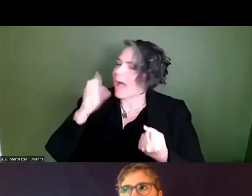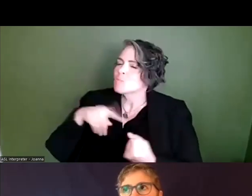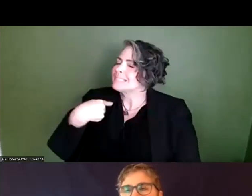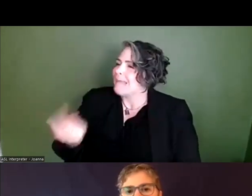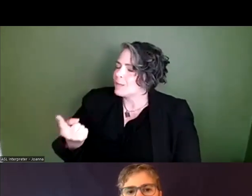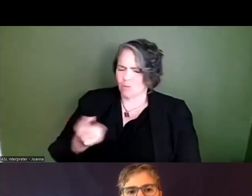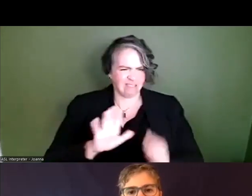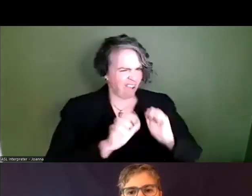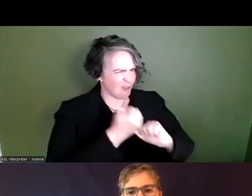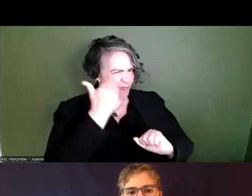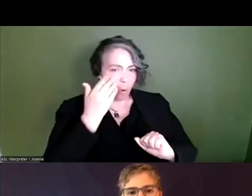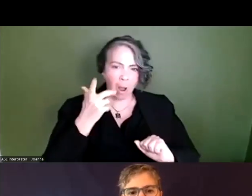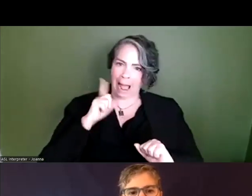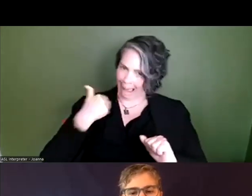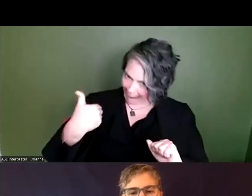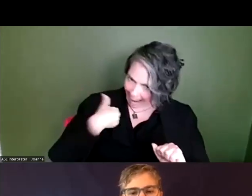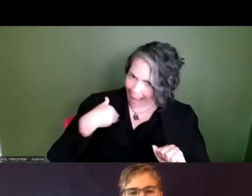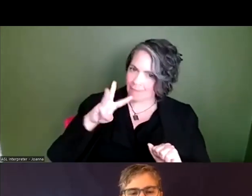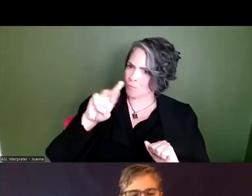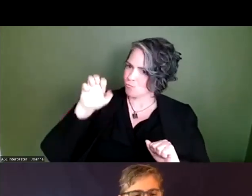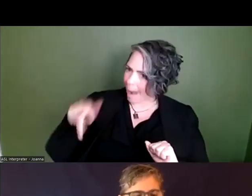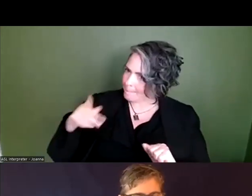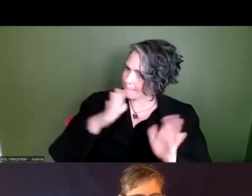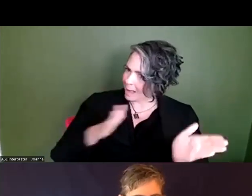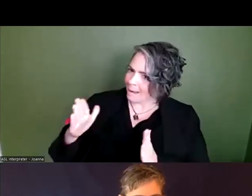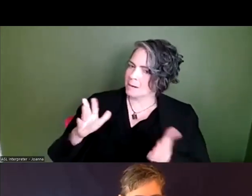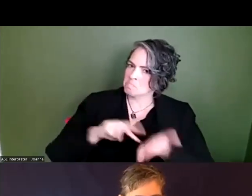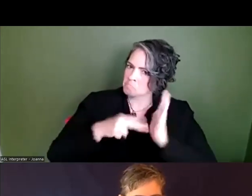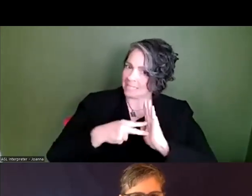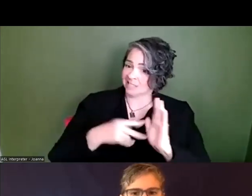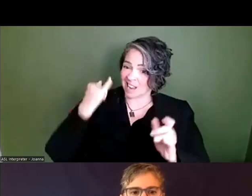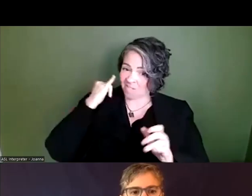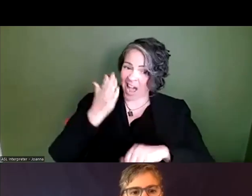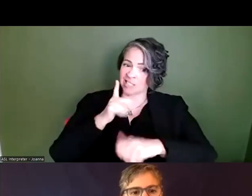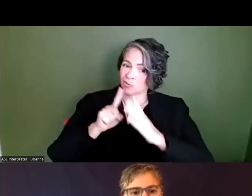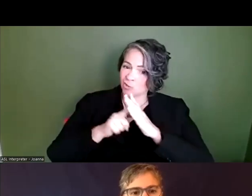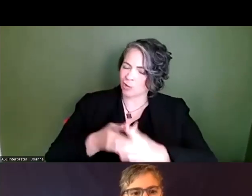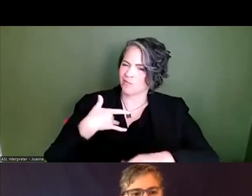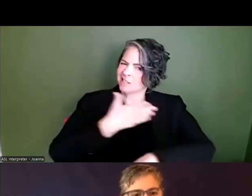when I'm not well and, you know.” So some people just do not know that people can get